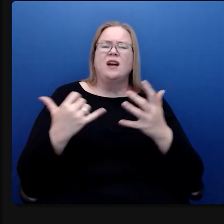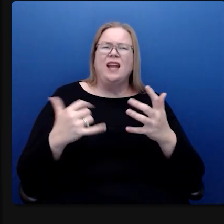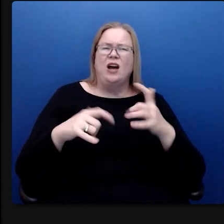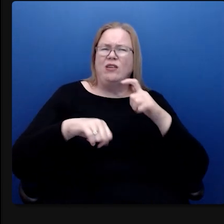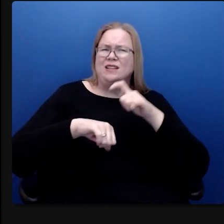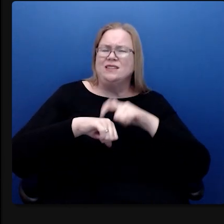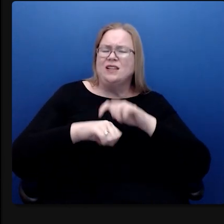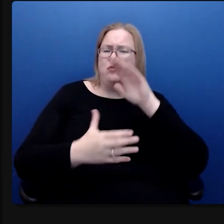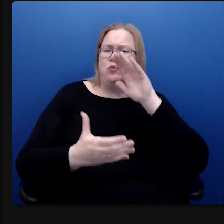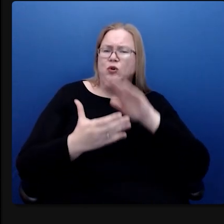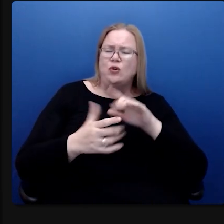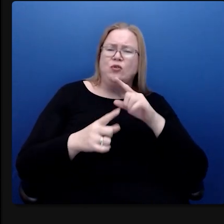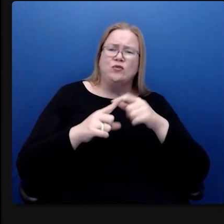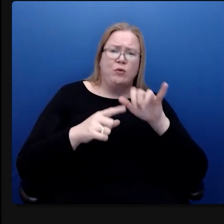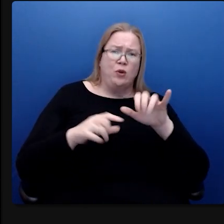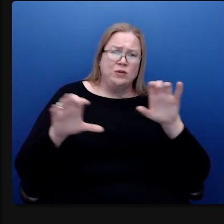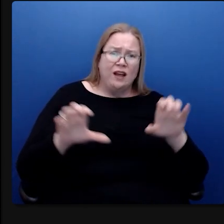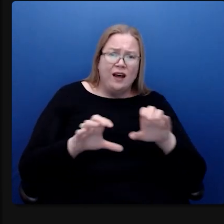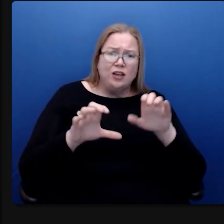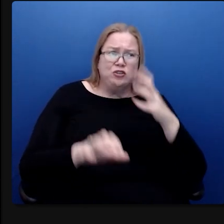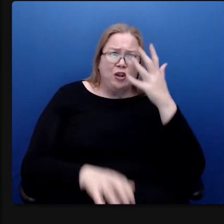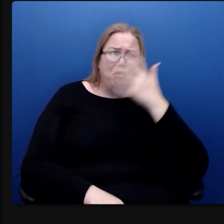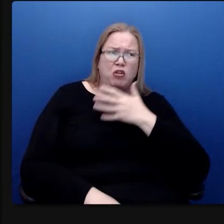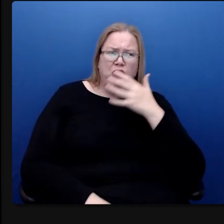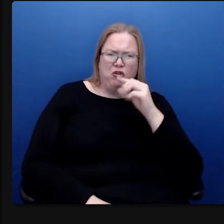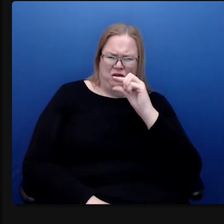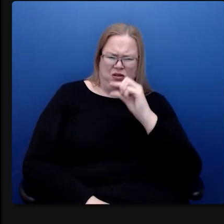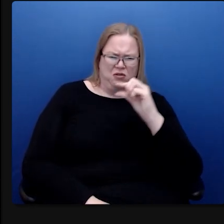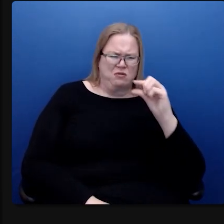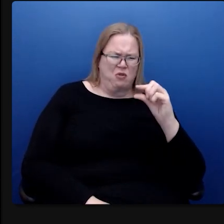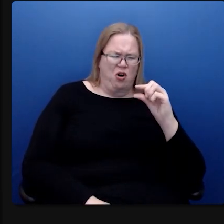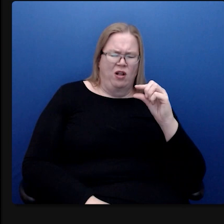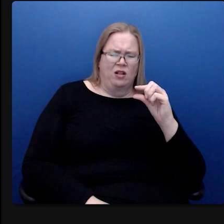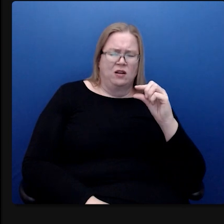While the time reduced from these actions may look small at a glance,